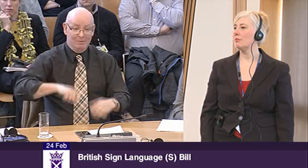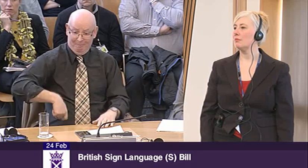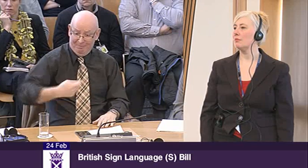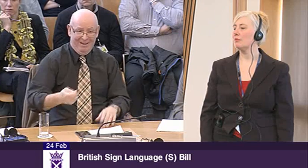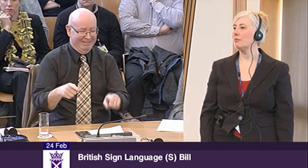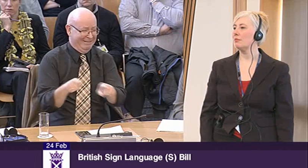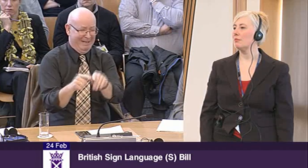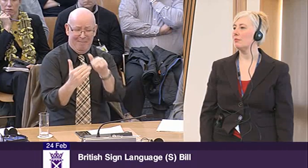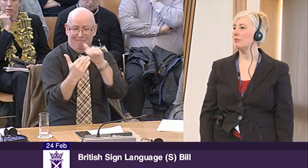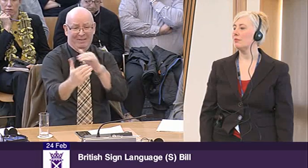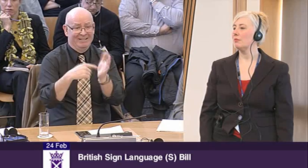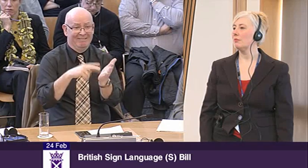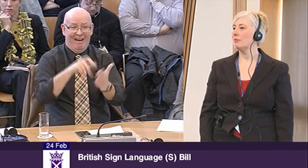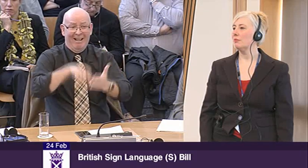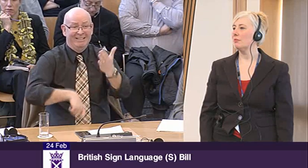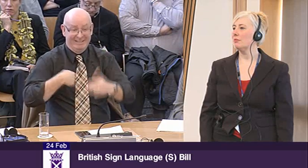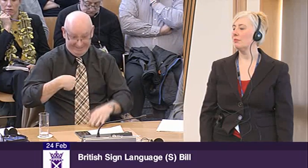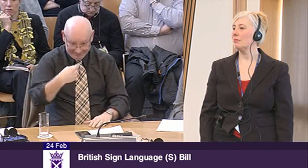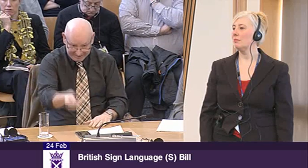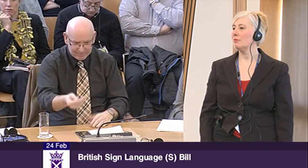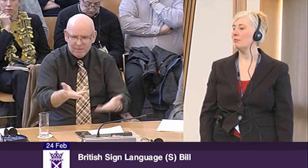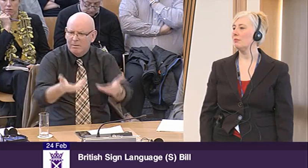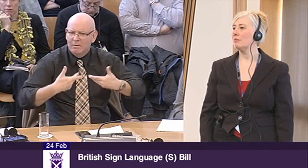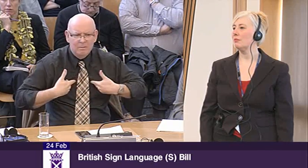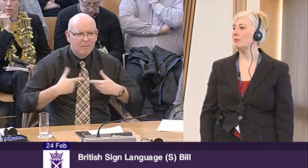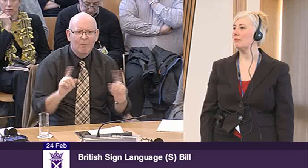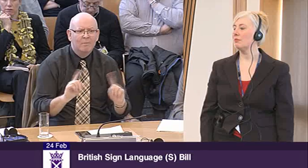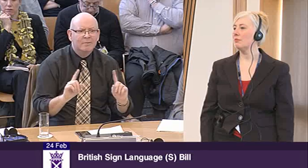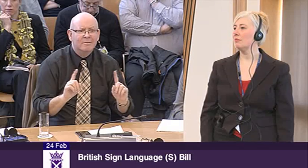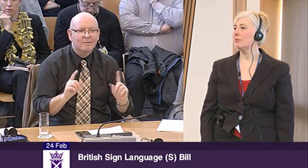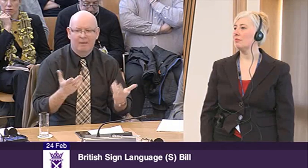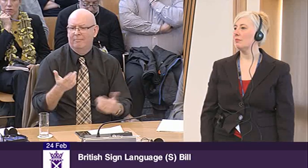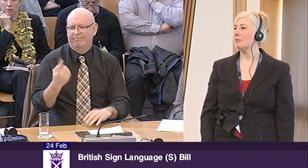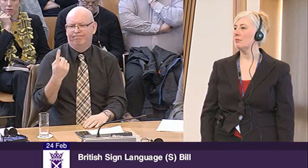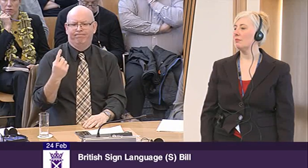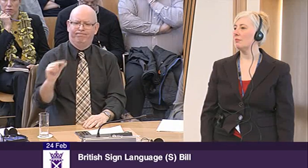as an essential service. However, we pay the same television licence fee as everyone else, and it is quite right